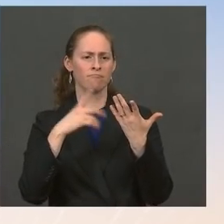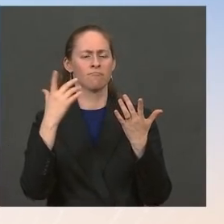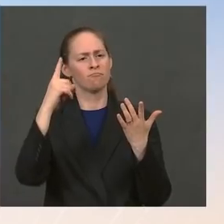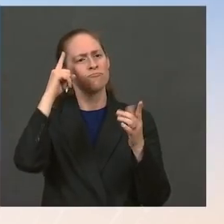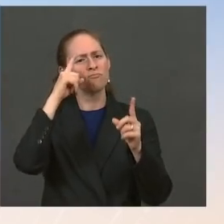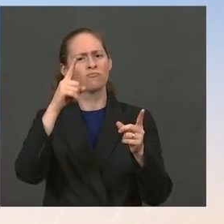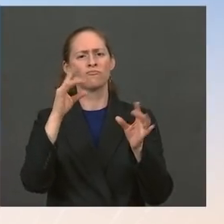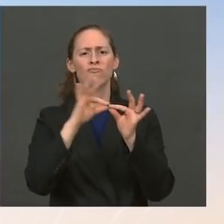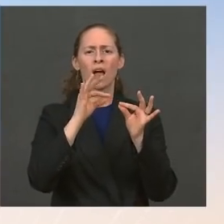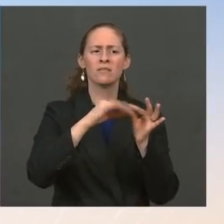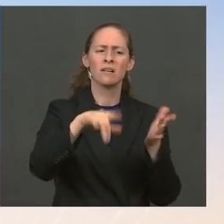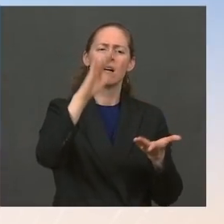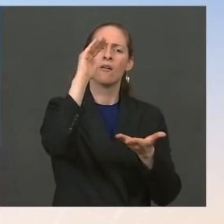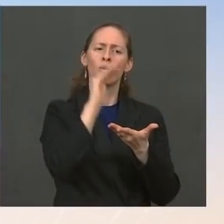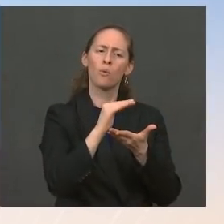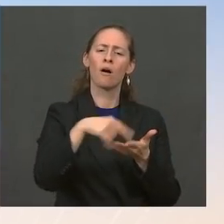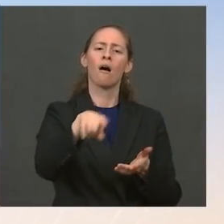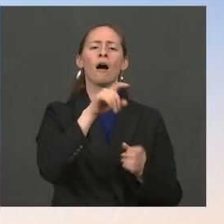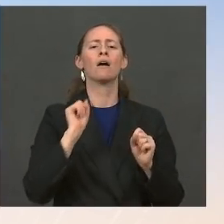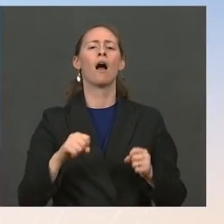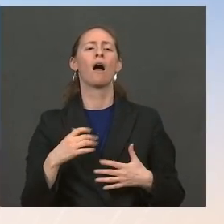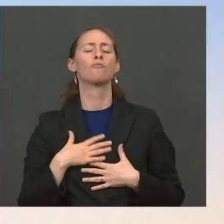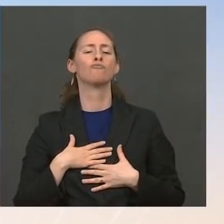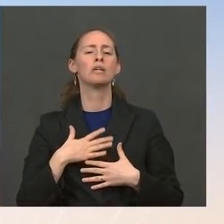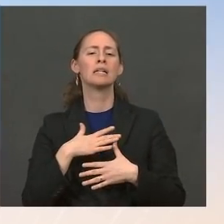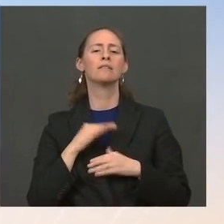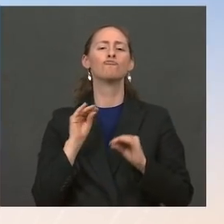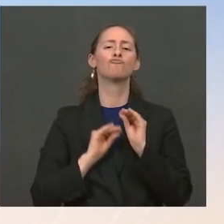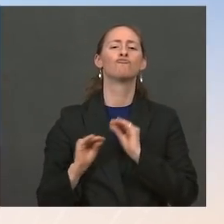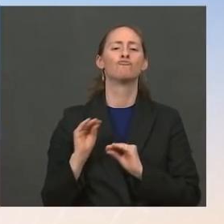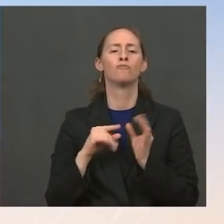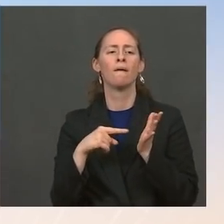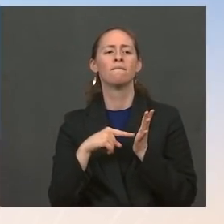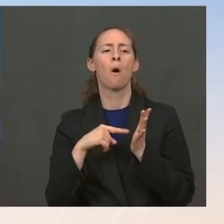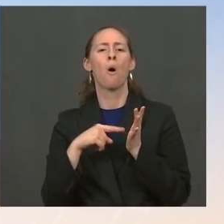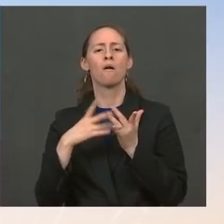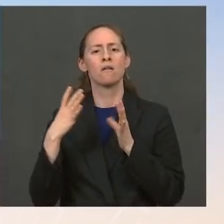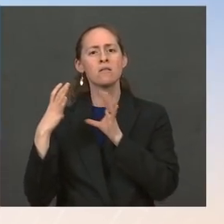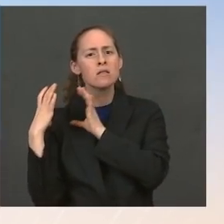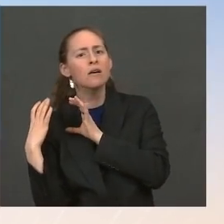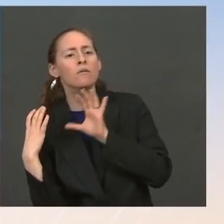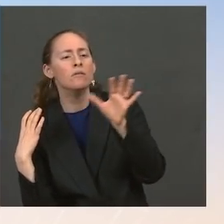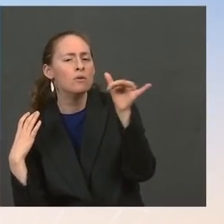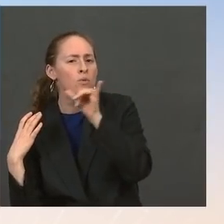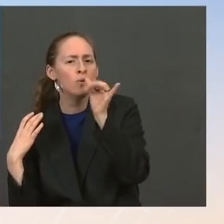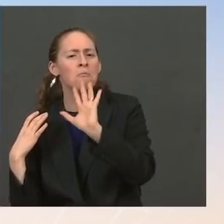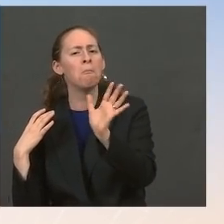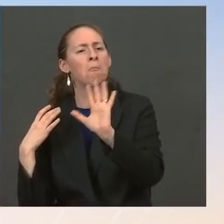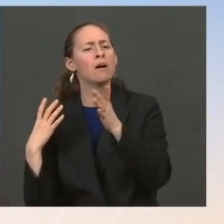give them more breathing room, ease the burden on -- of areas like childcare, eldercare, healthcare.